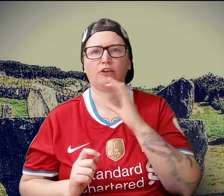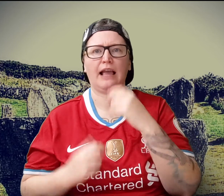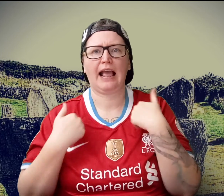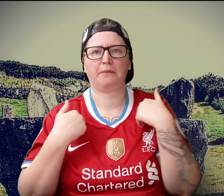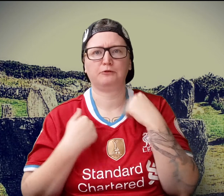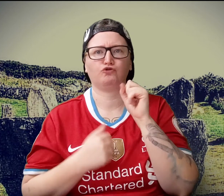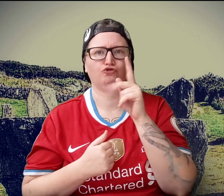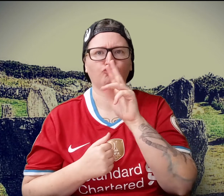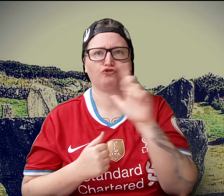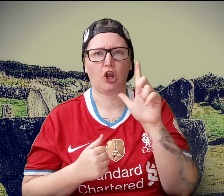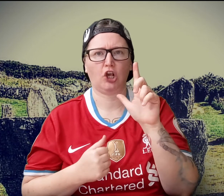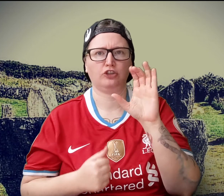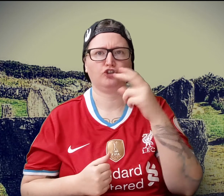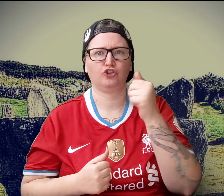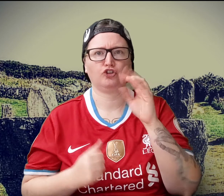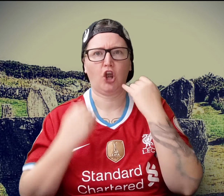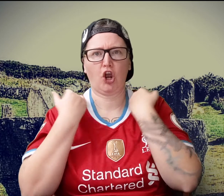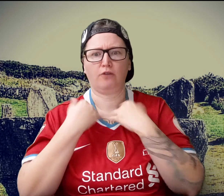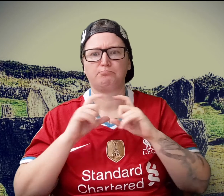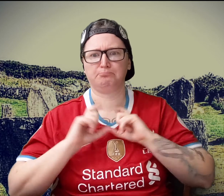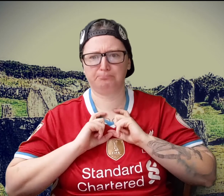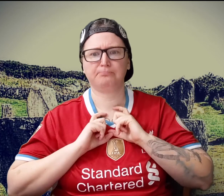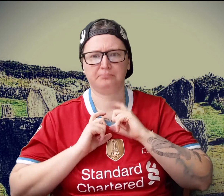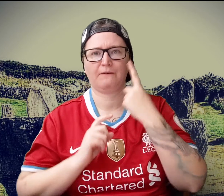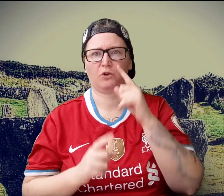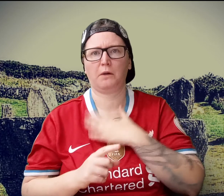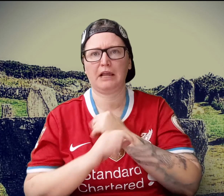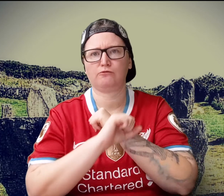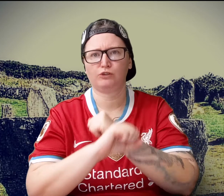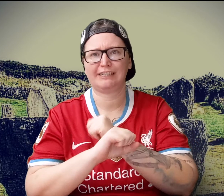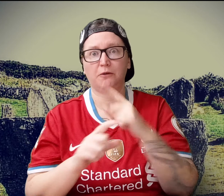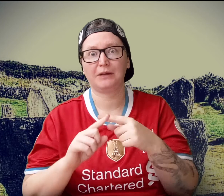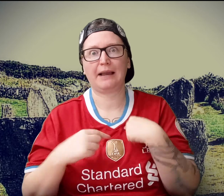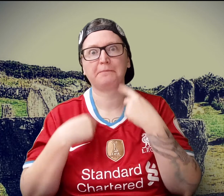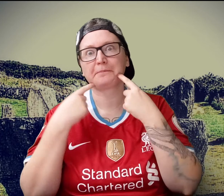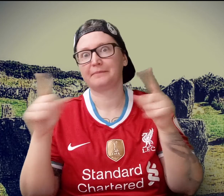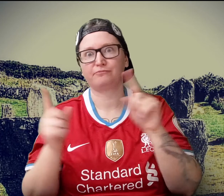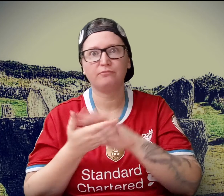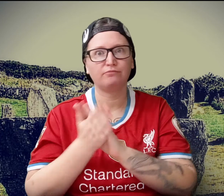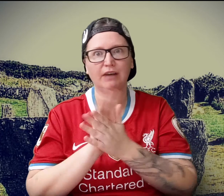chief and so he gave me an animal skull charm like I mentioned and that's for my protection